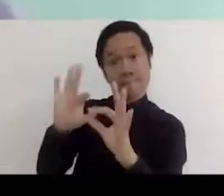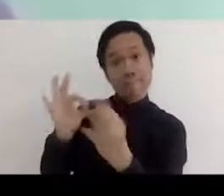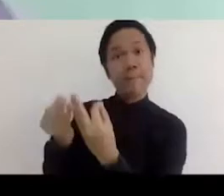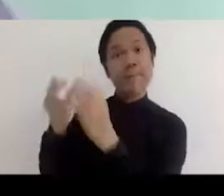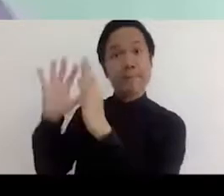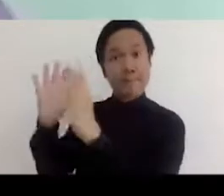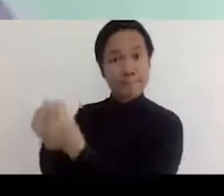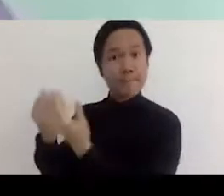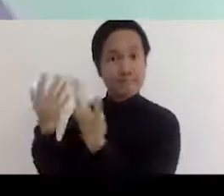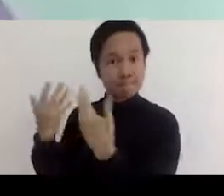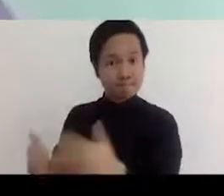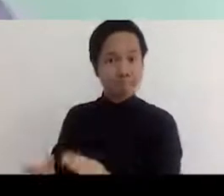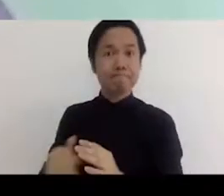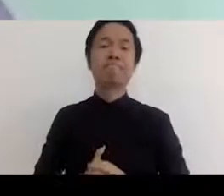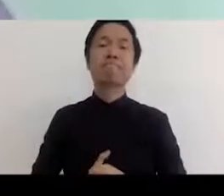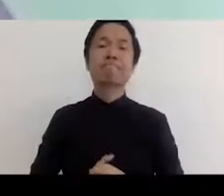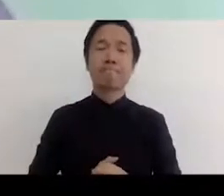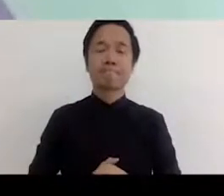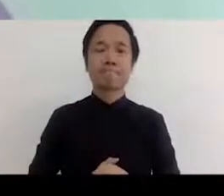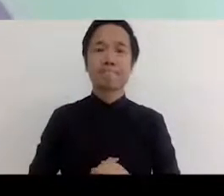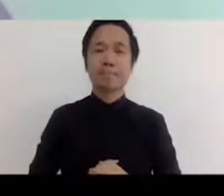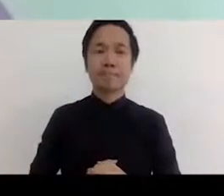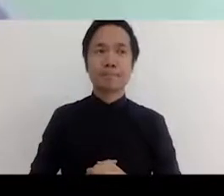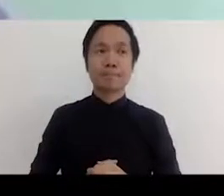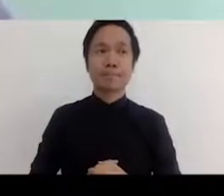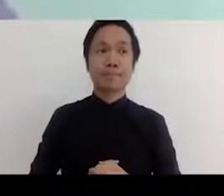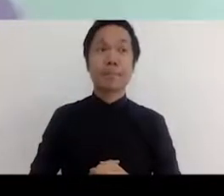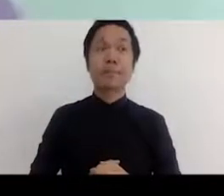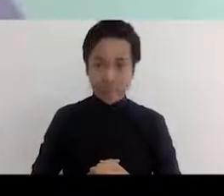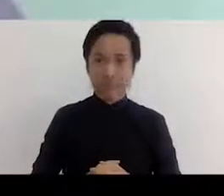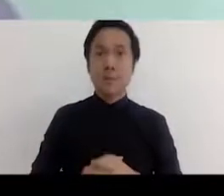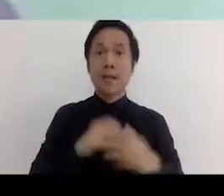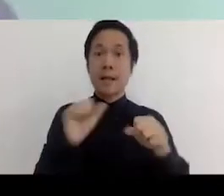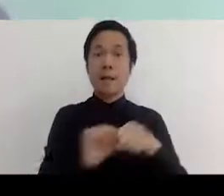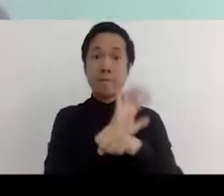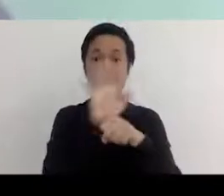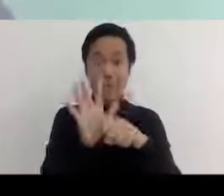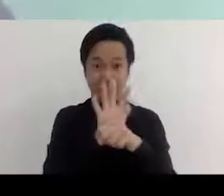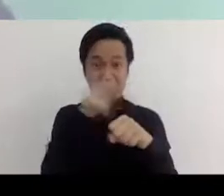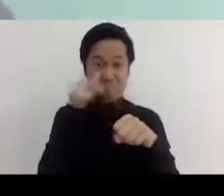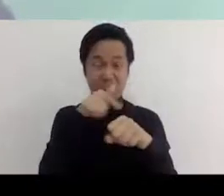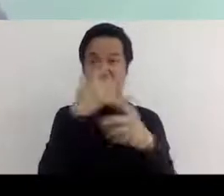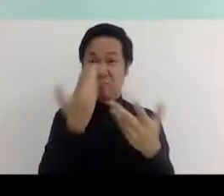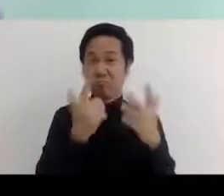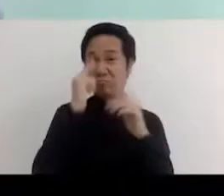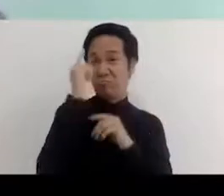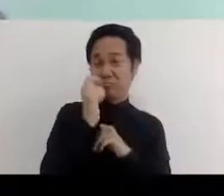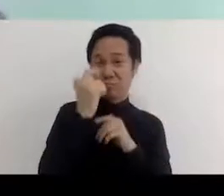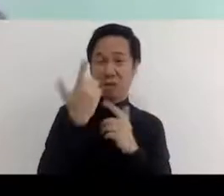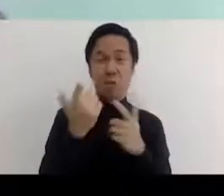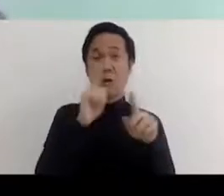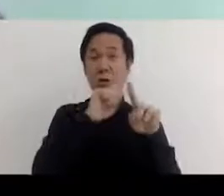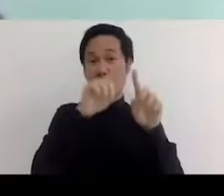which were talking about forming committees who would do the lifting and including different people,